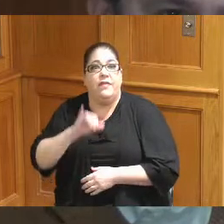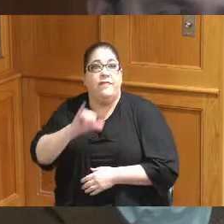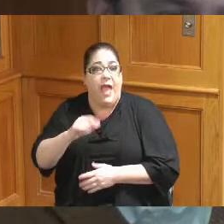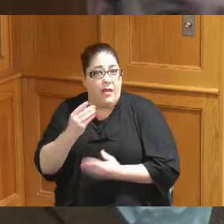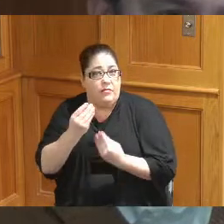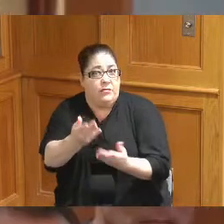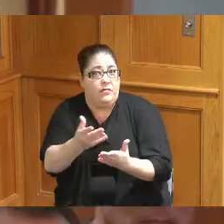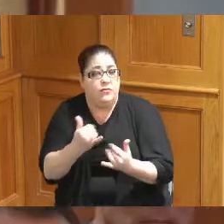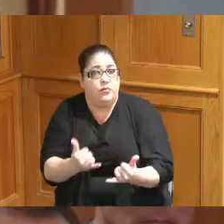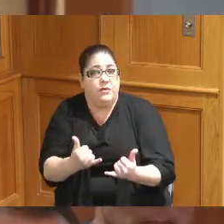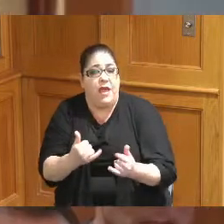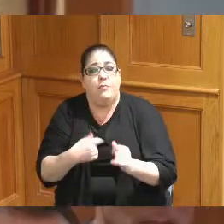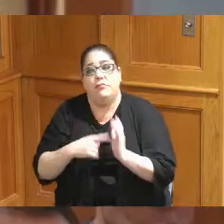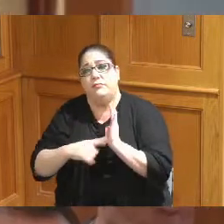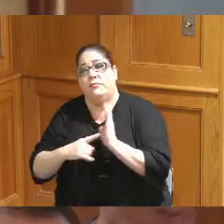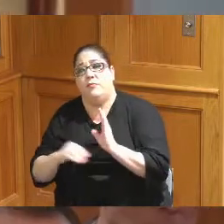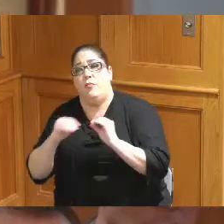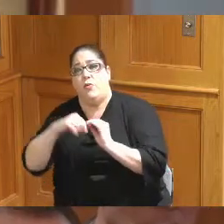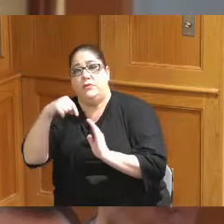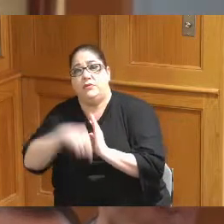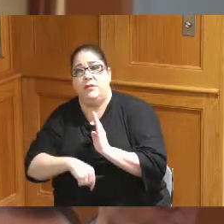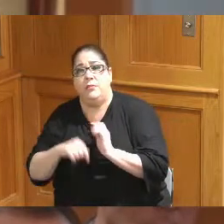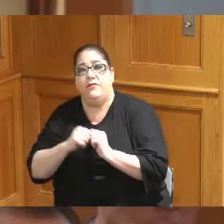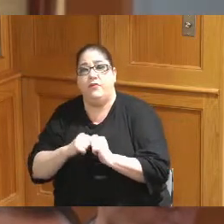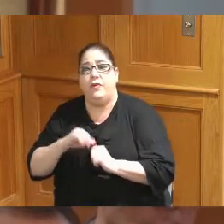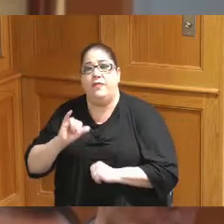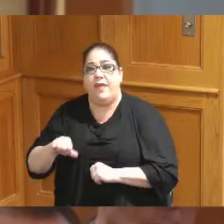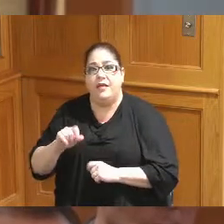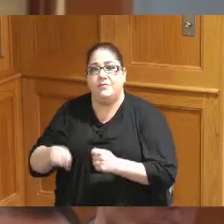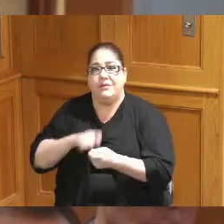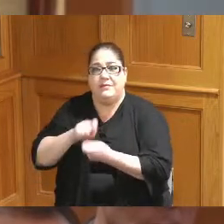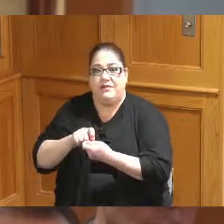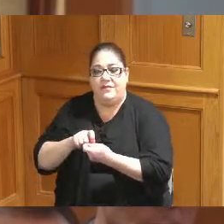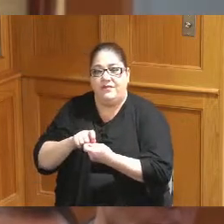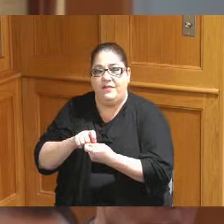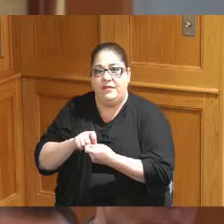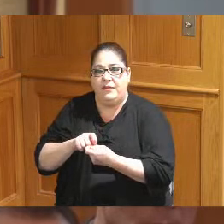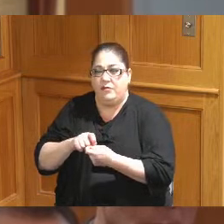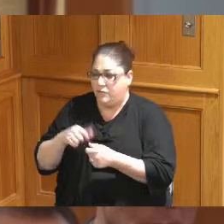happy to look into further to the yeah that'd be great broader issue as far as a specific I don't